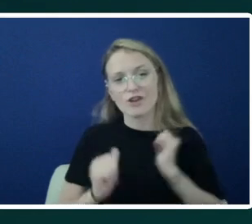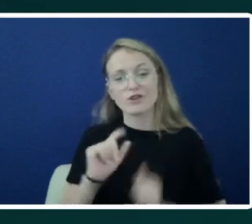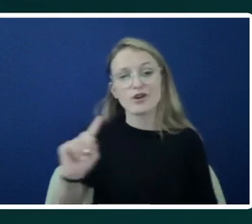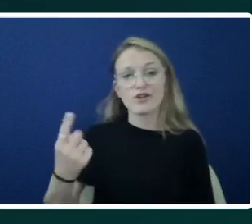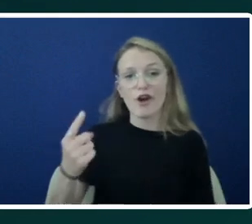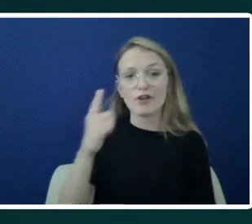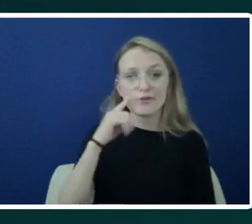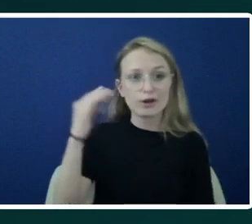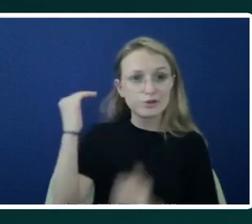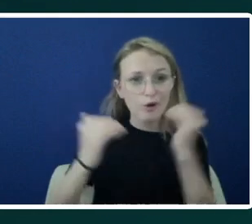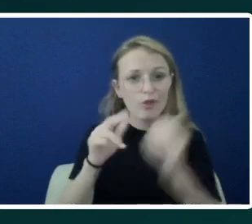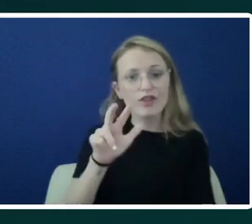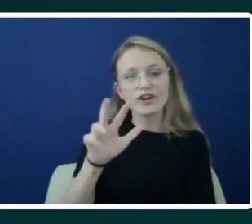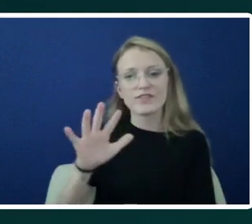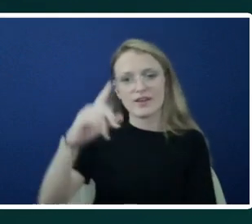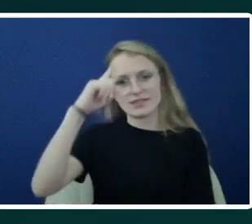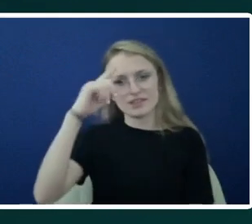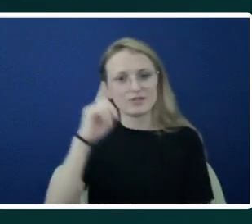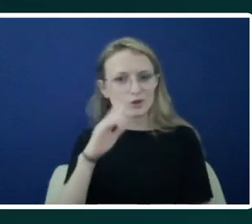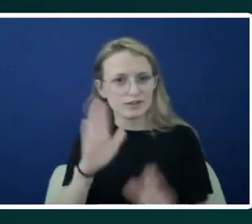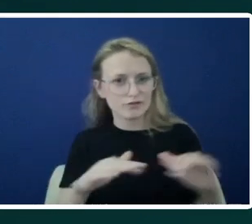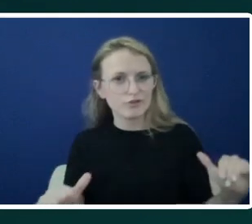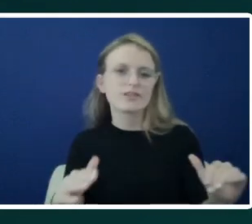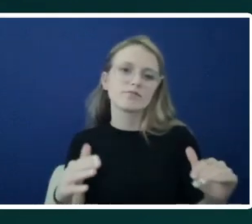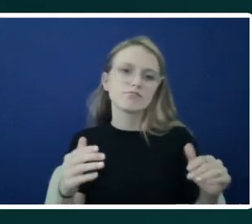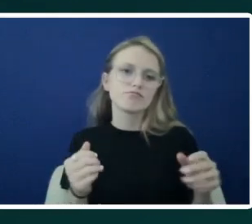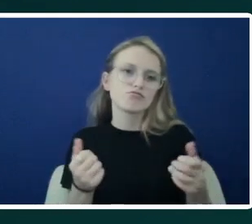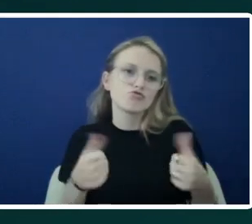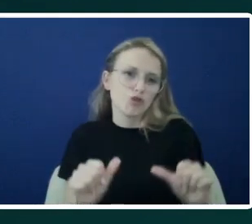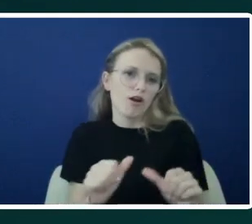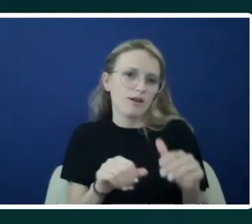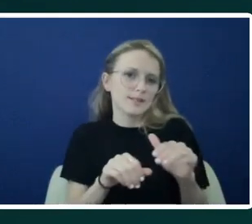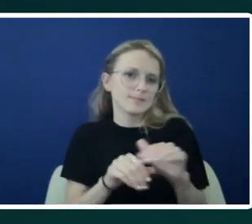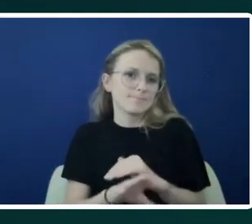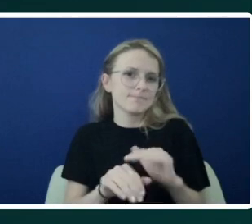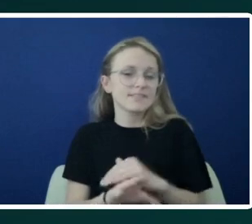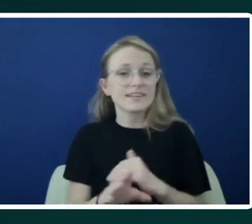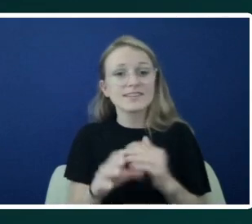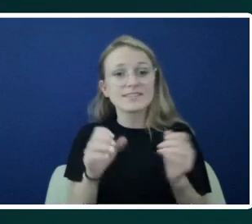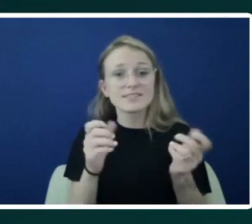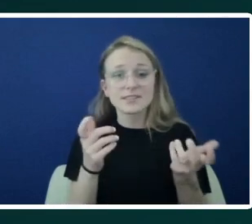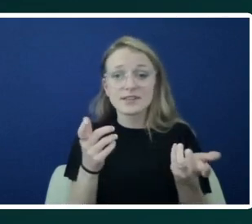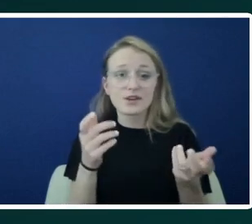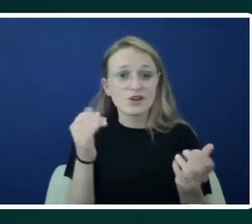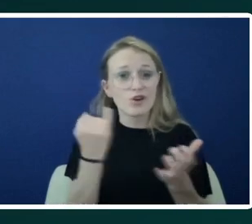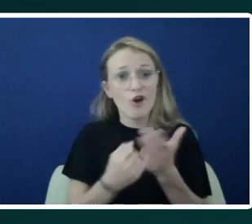it accessible. And it was a place where artists could really experiment. It was called the New